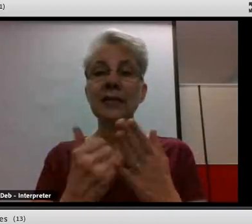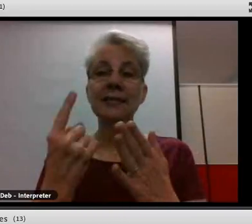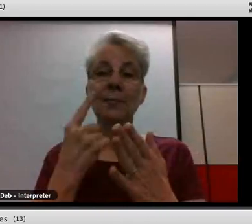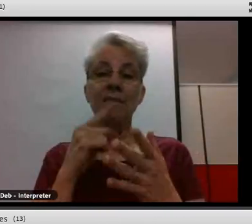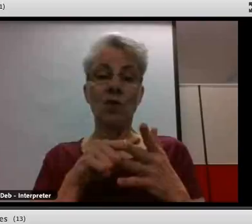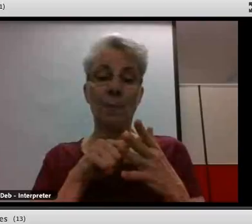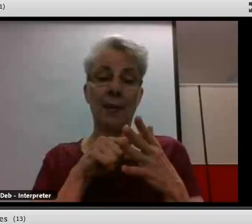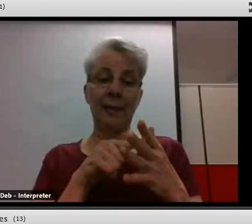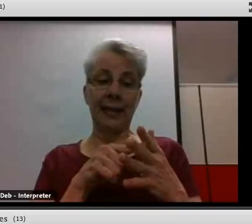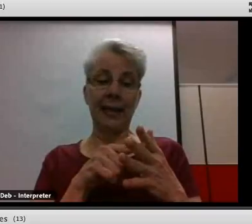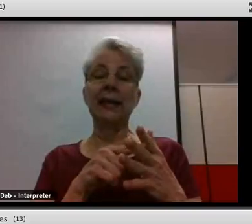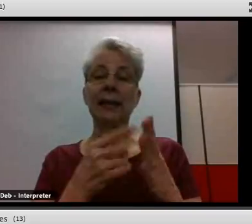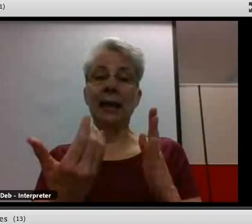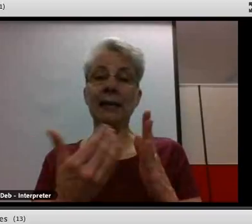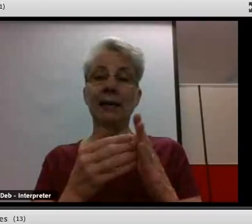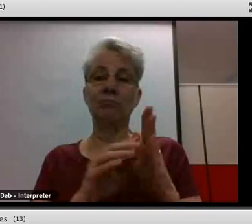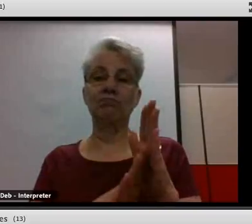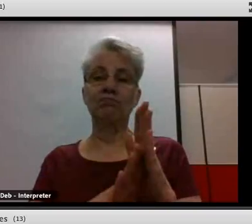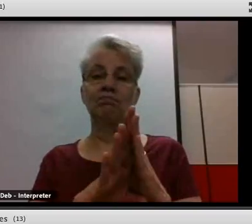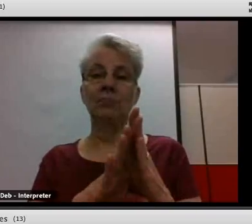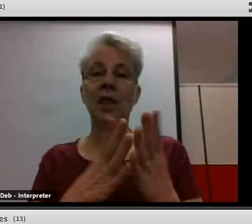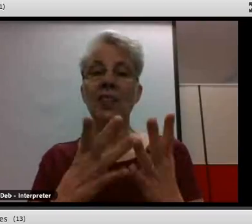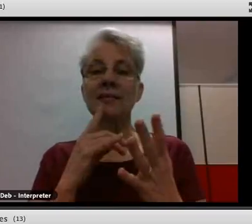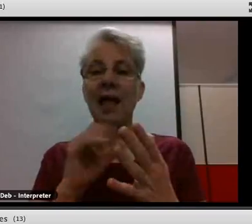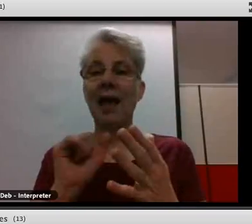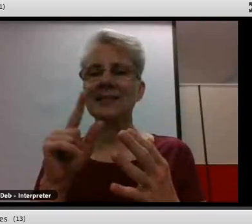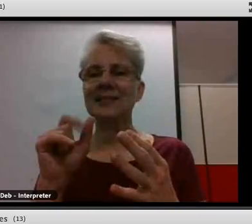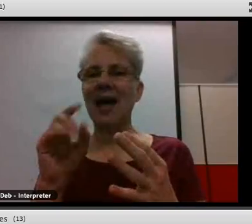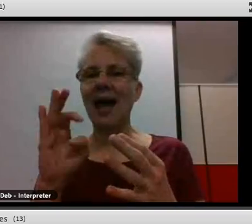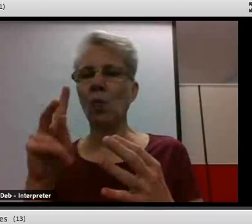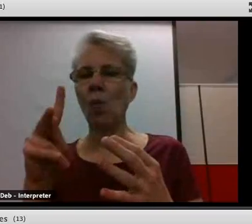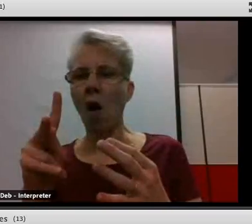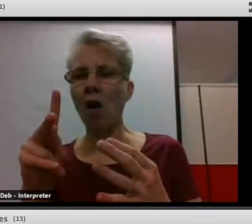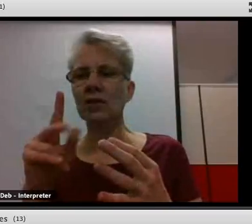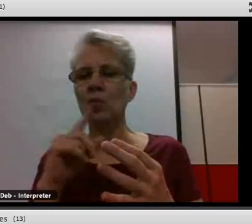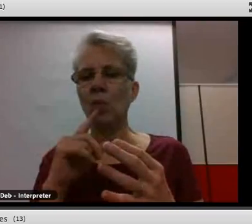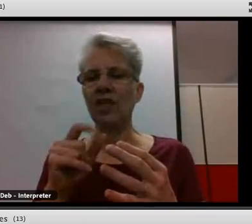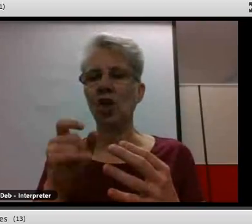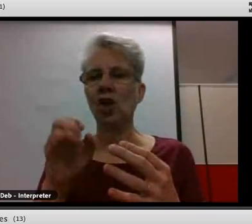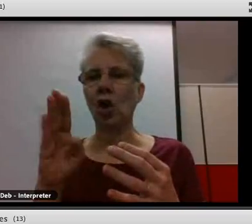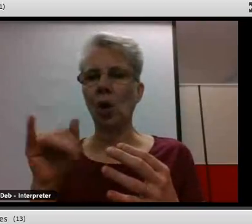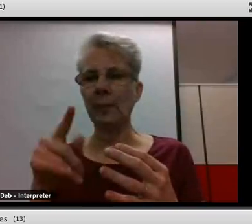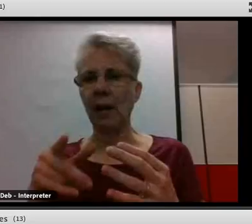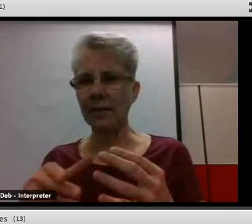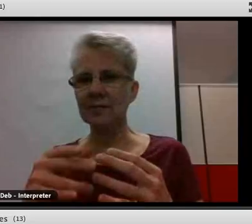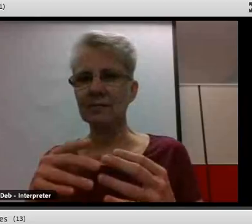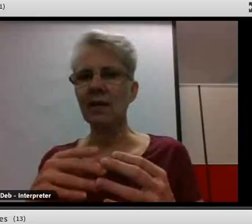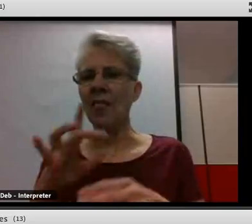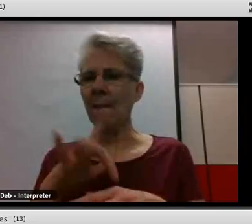This is things like text alternatives to images or captions for multimedia.